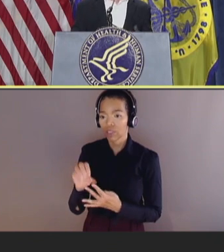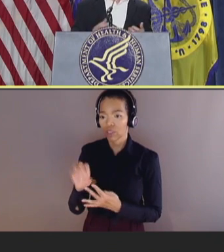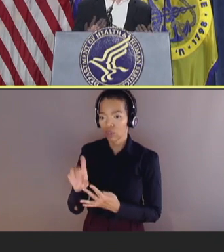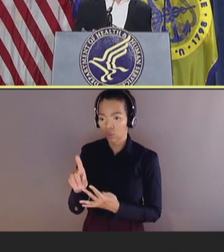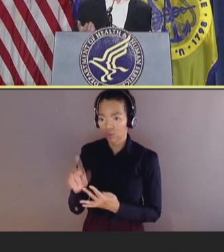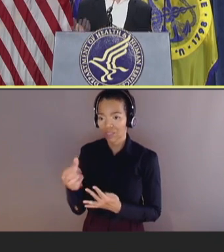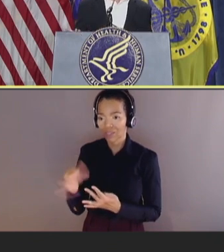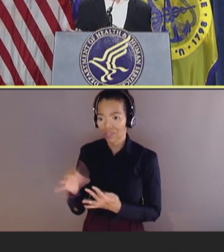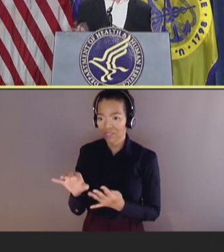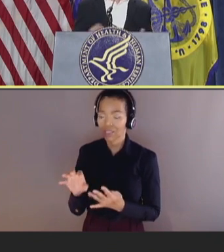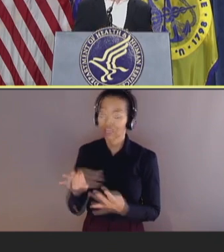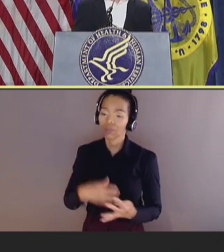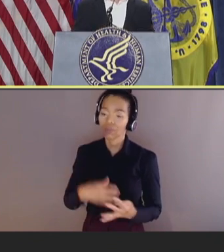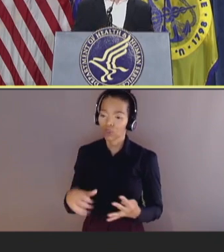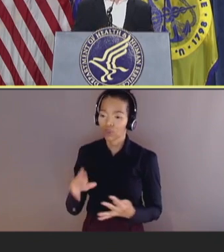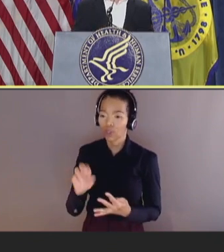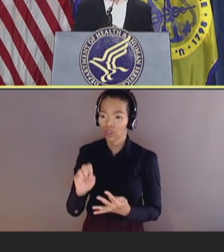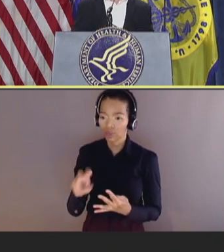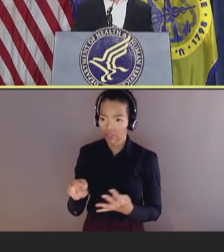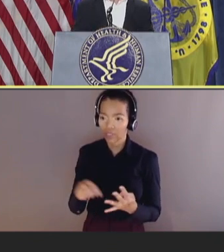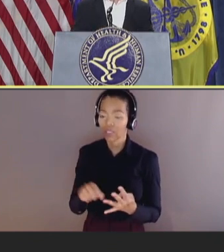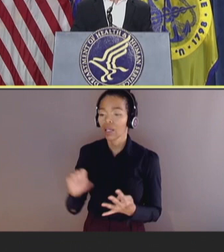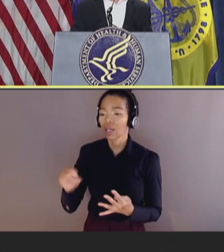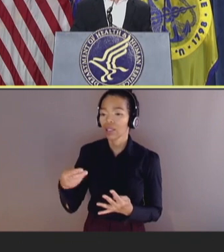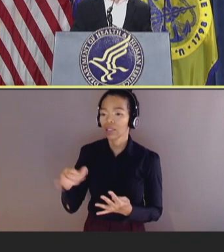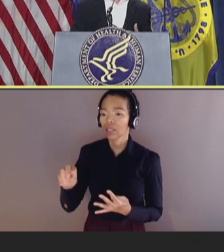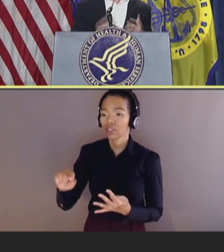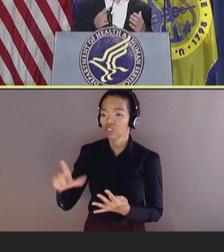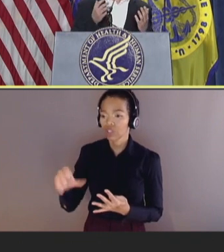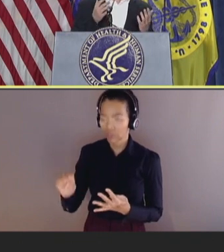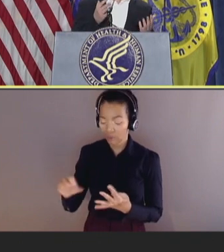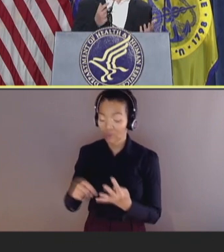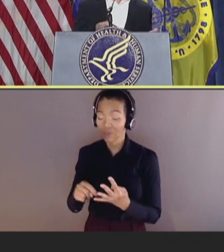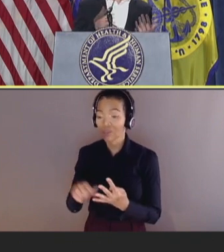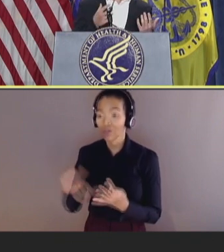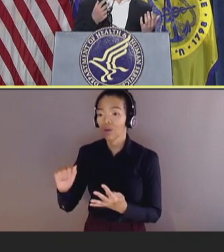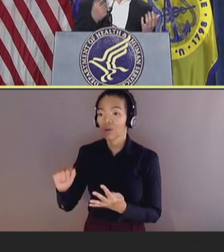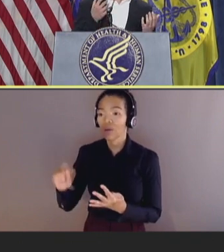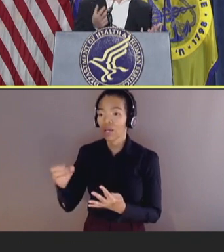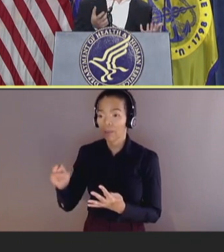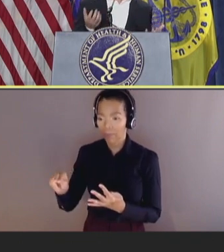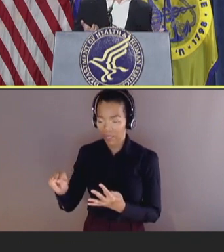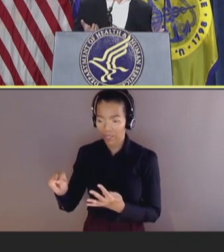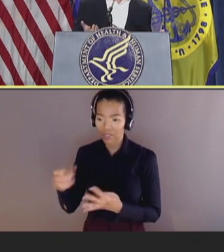as well as we looked at the administration fee. It is worth noting we only looked at Medicaid